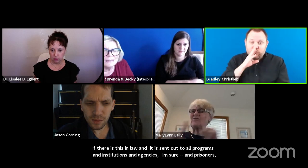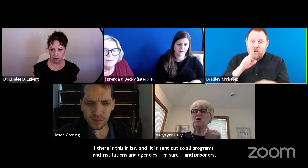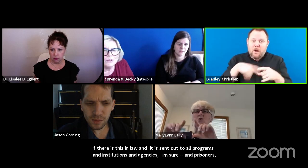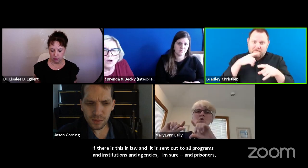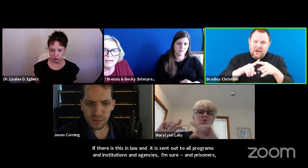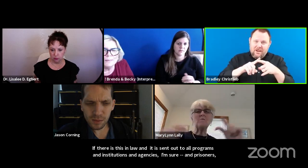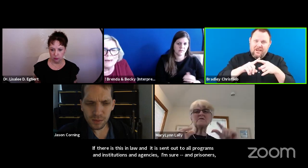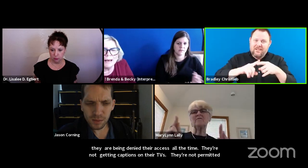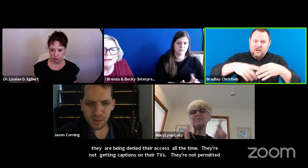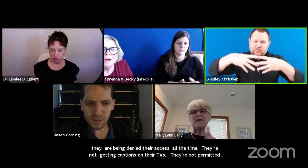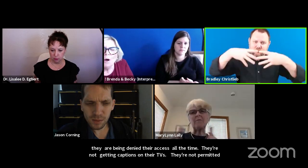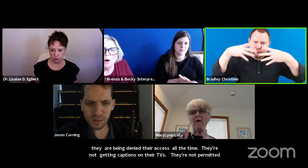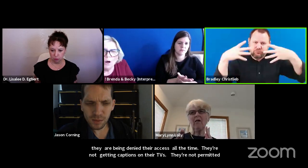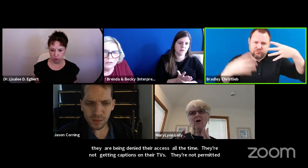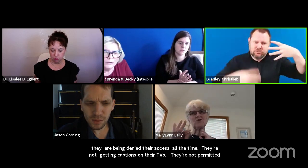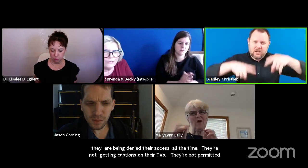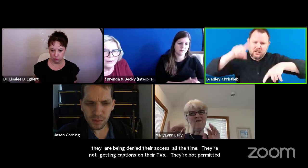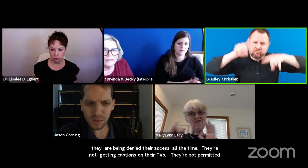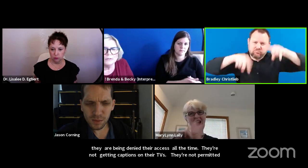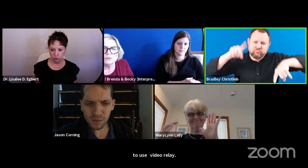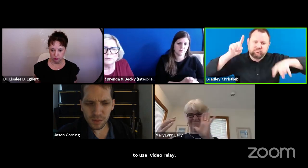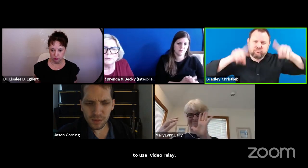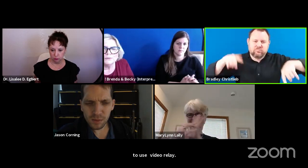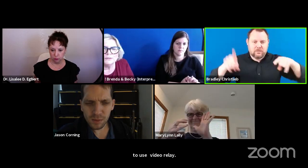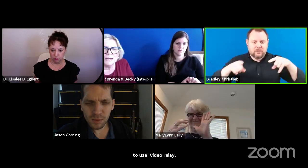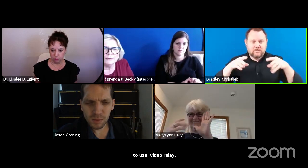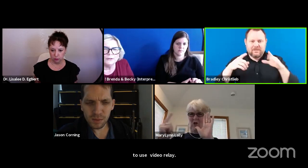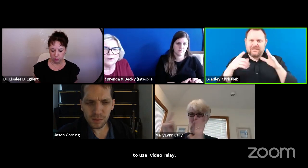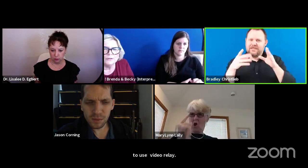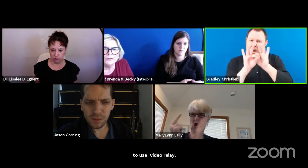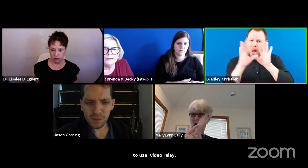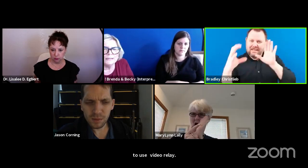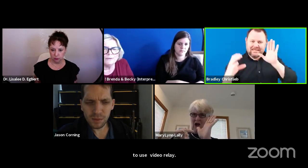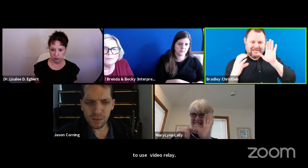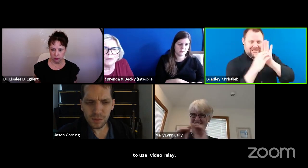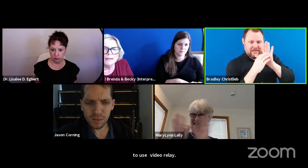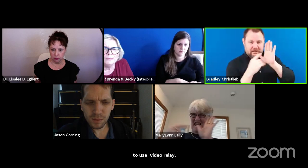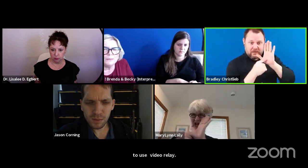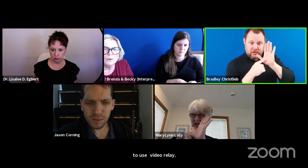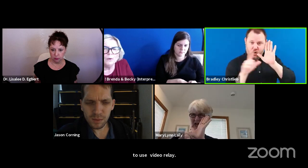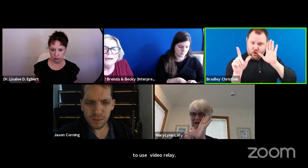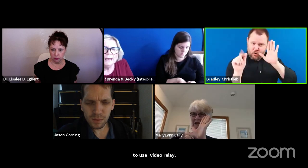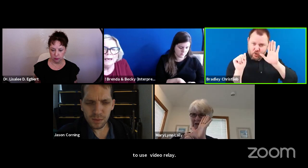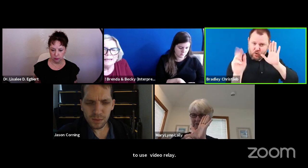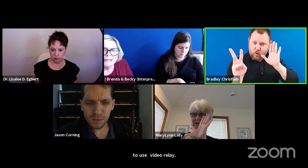I'm talking about all of the various groups of Deaf and hard of hearing and deafblind people.